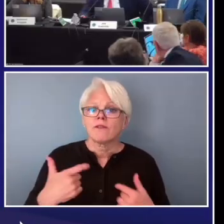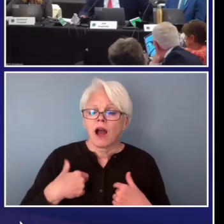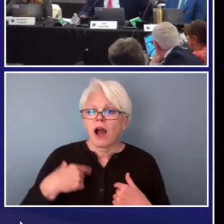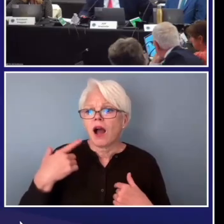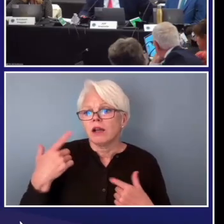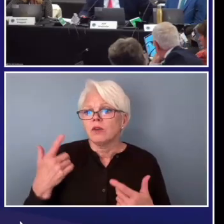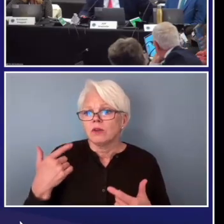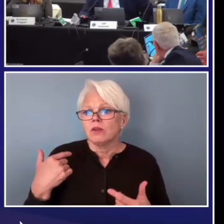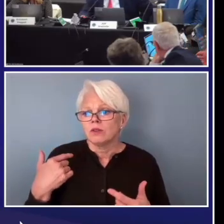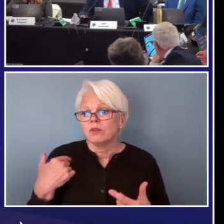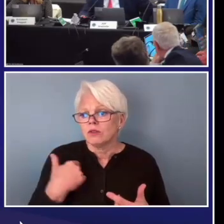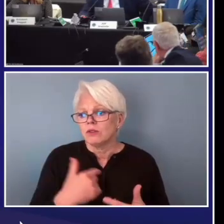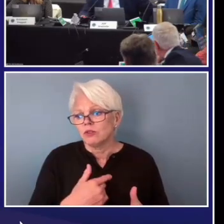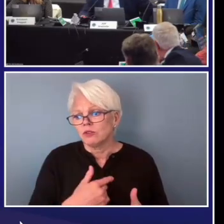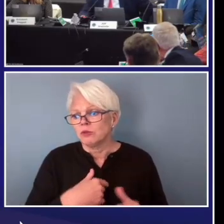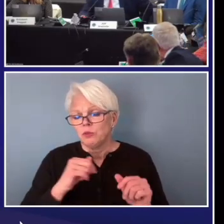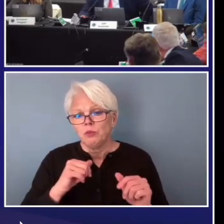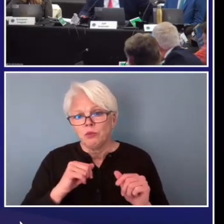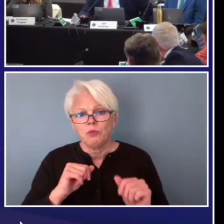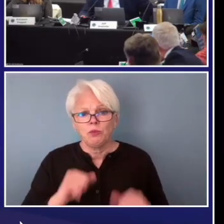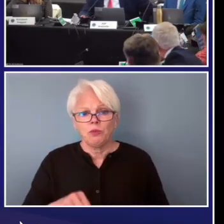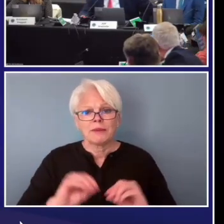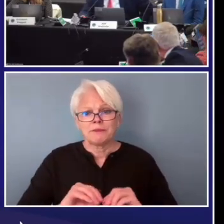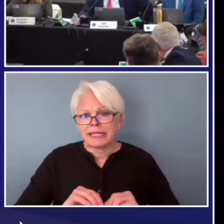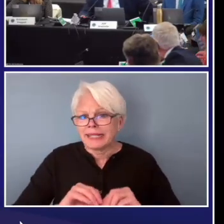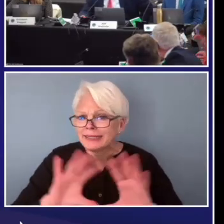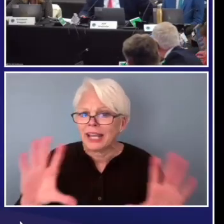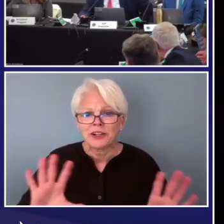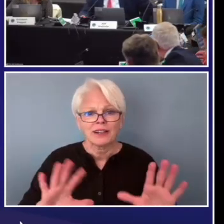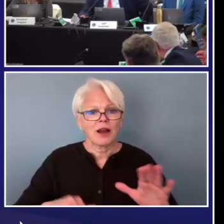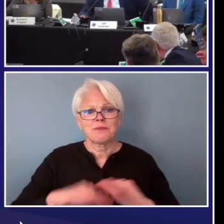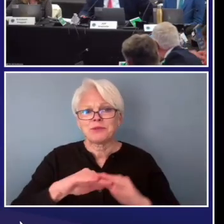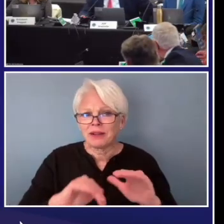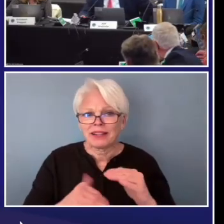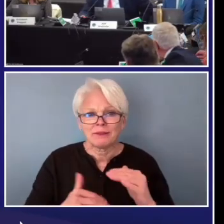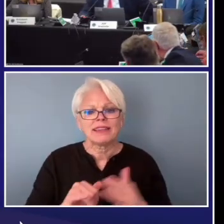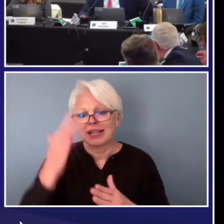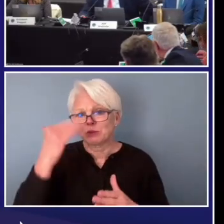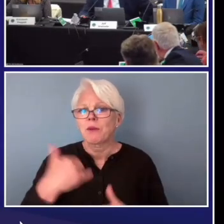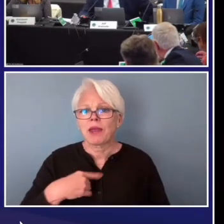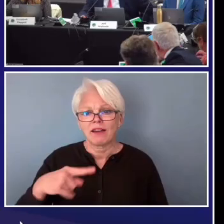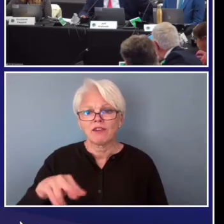of clarity, you know, in in this and then that's why we have the preamble, right, is where we can get into a little